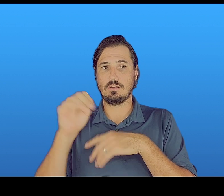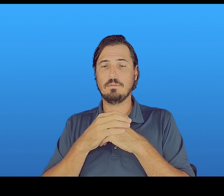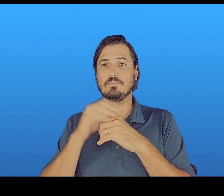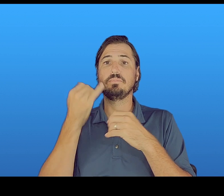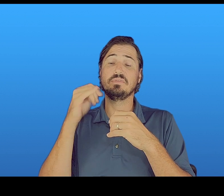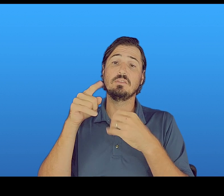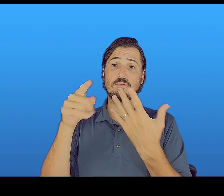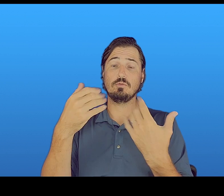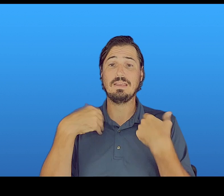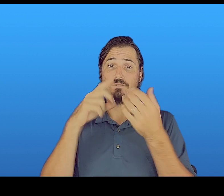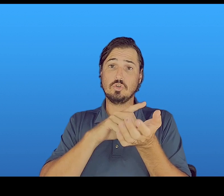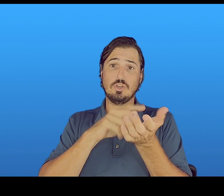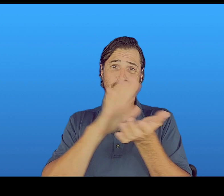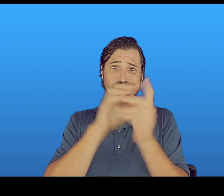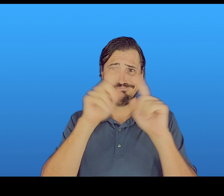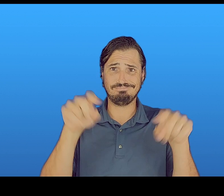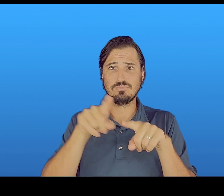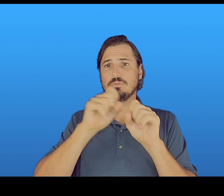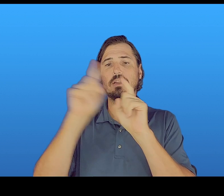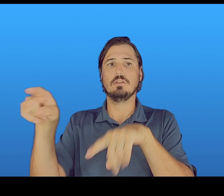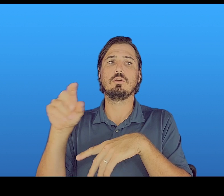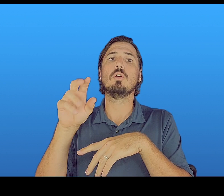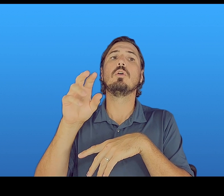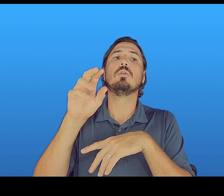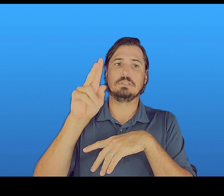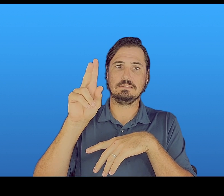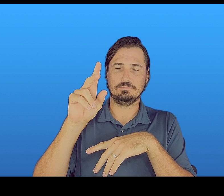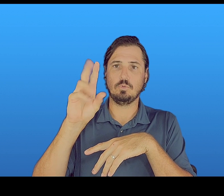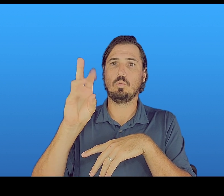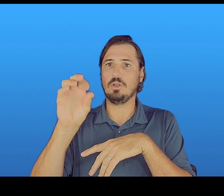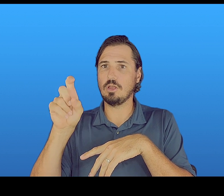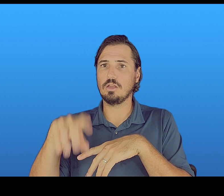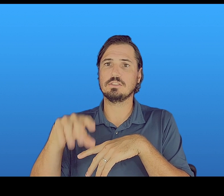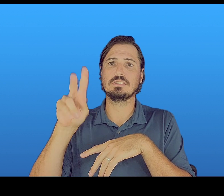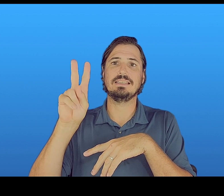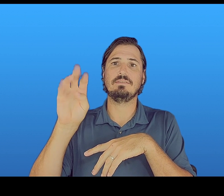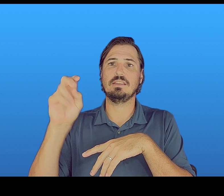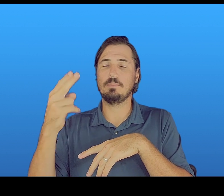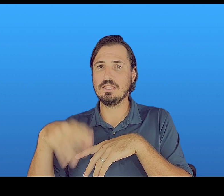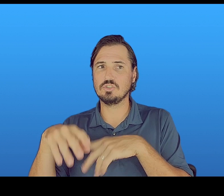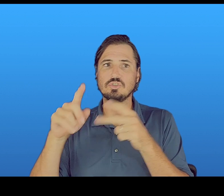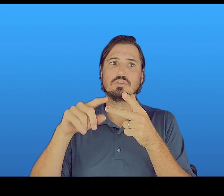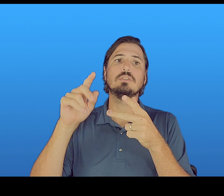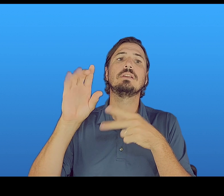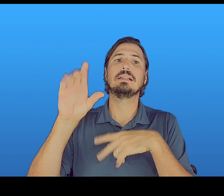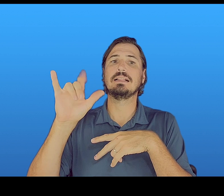Tests are also available with a doctor’s order at Wilcox, KVMH, Lihue Pharmacy, and Clinical Labs